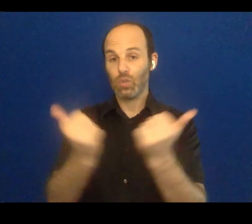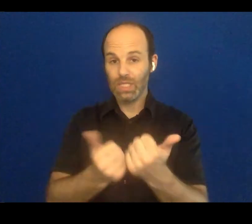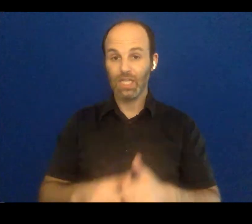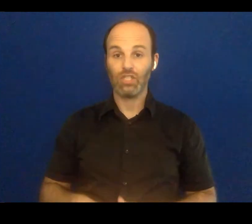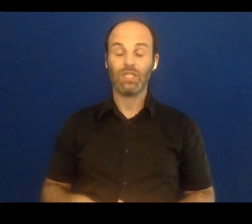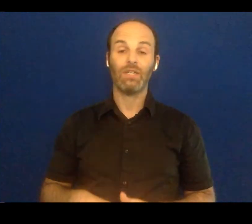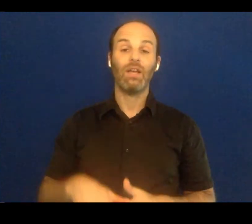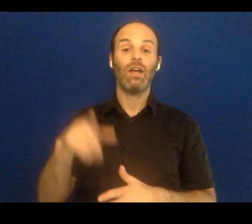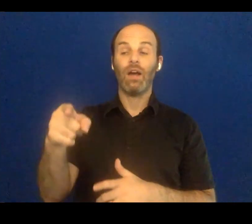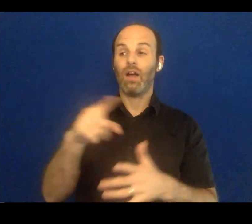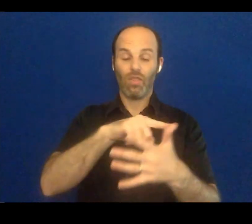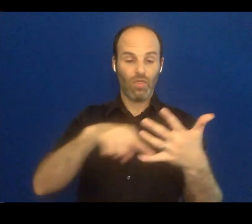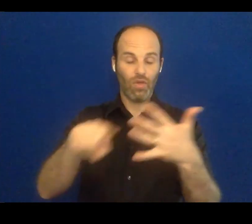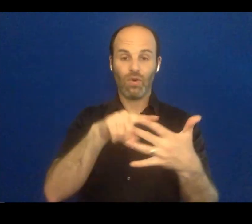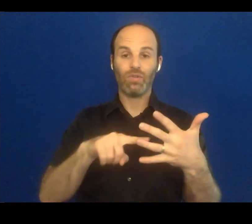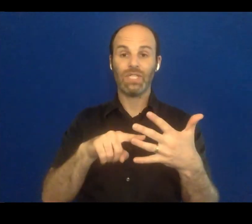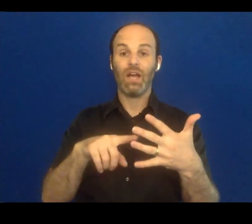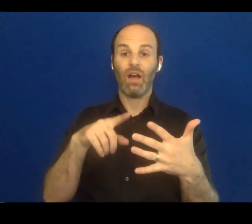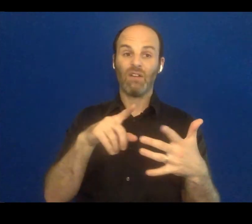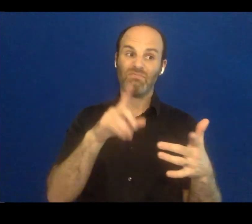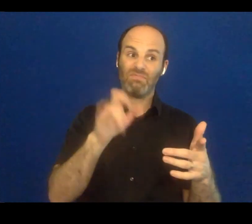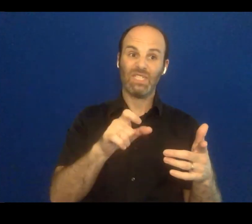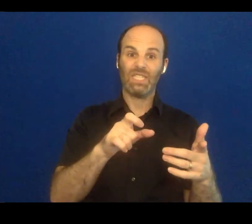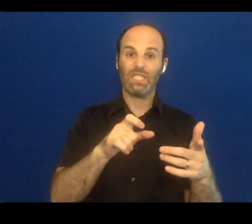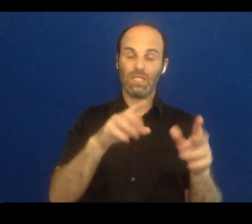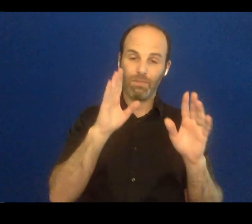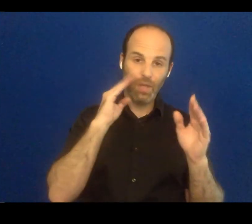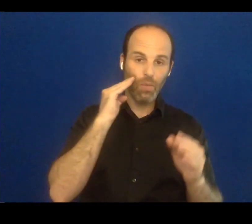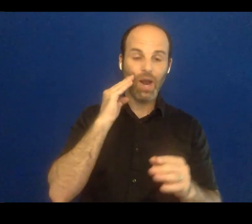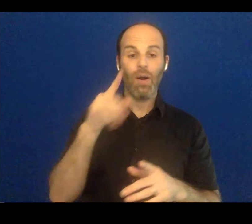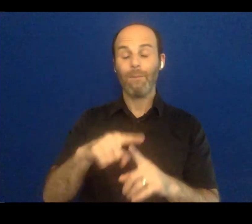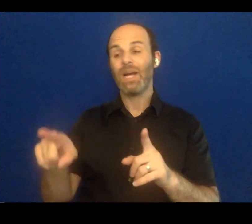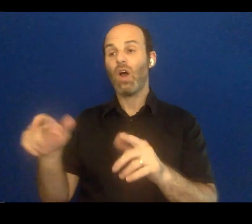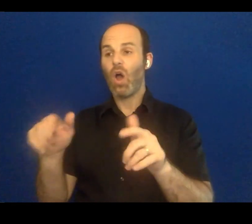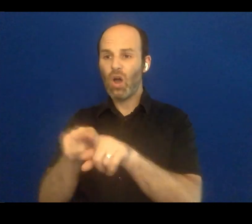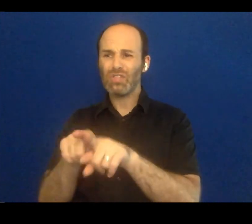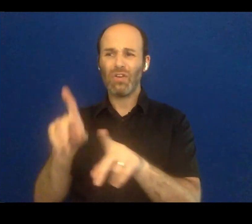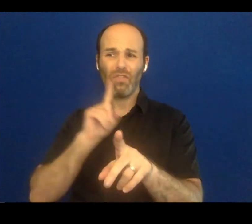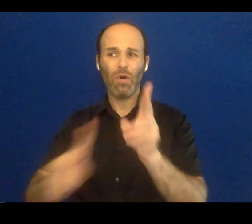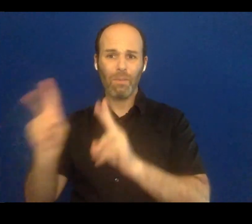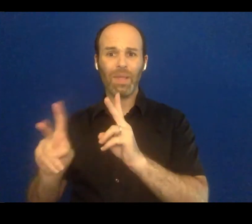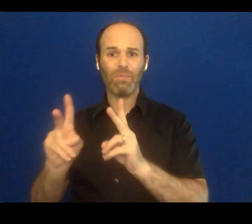BUILDING OFF WHAT DIANA SAID, ANOTHER PLACE IS KEEPING YOUR EYE OUT FOR ABLEIST THINGS IN